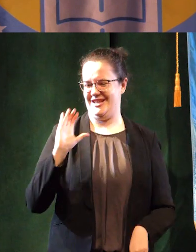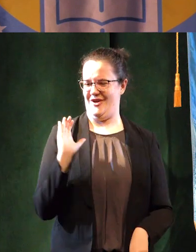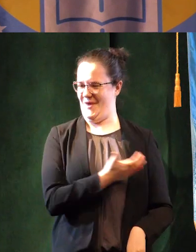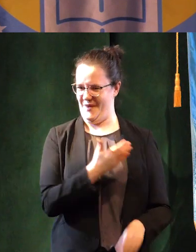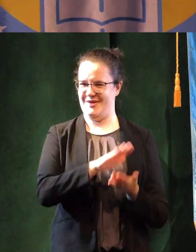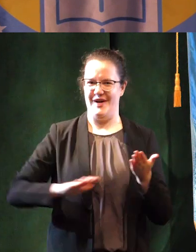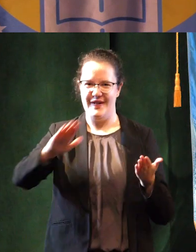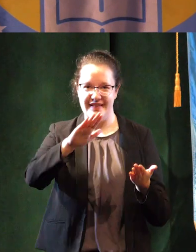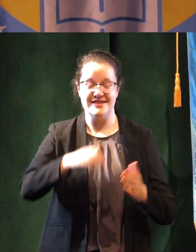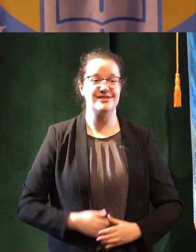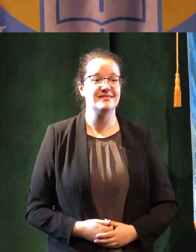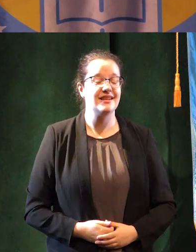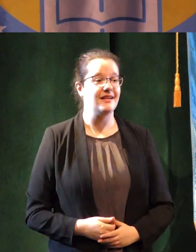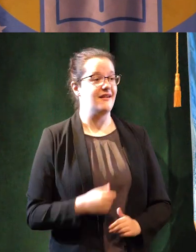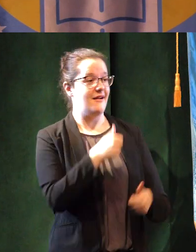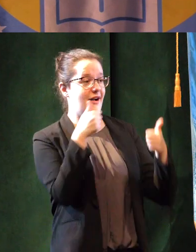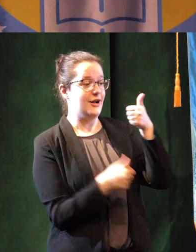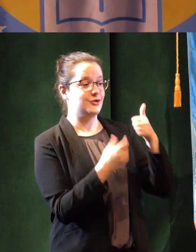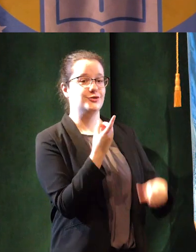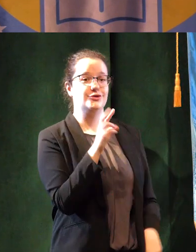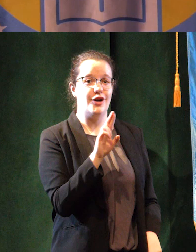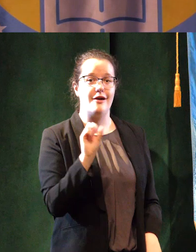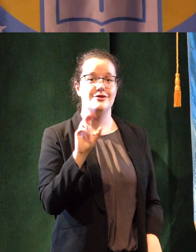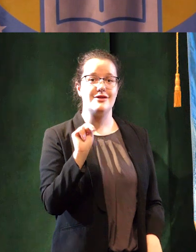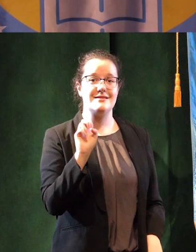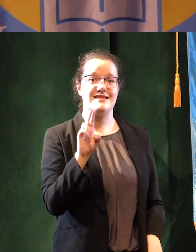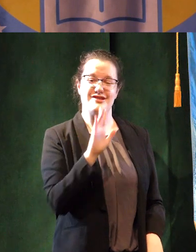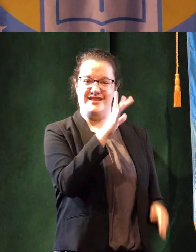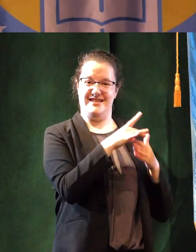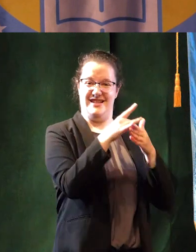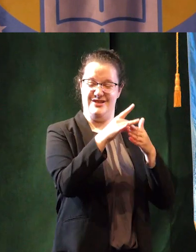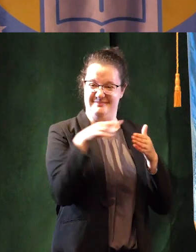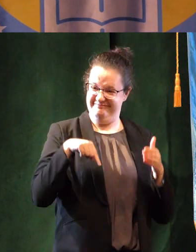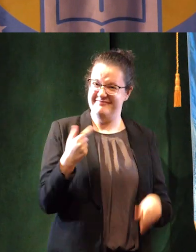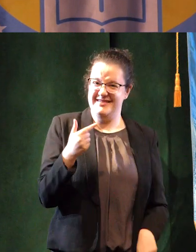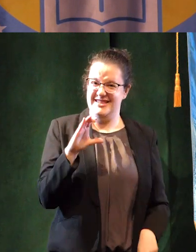and none of the leadership of dr. Suns er it has become one of the best if not